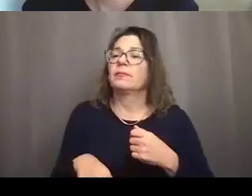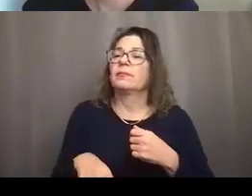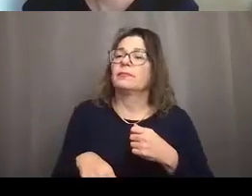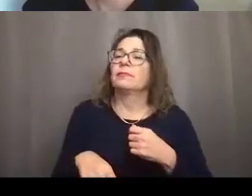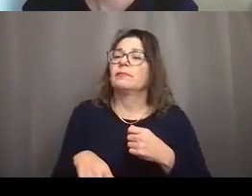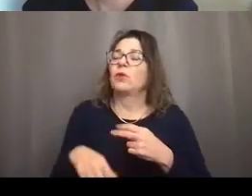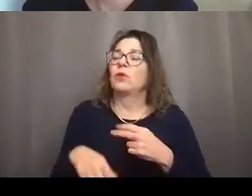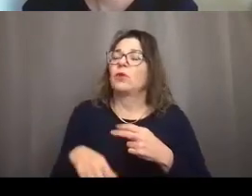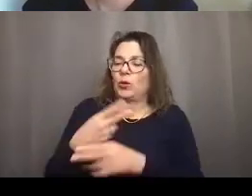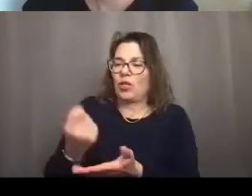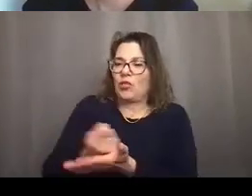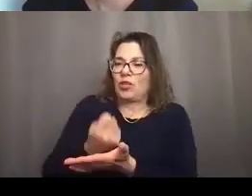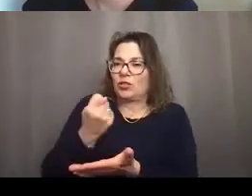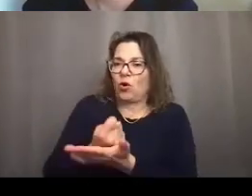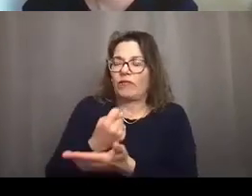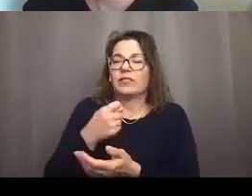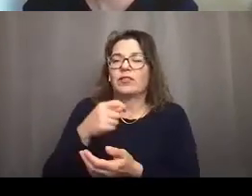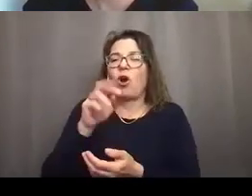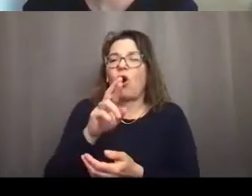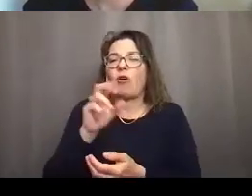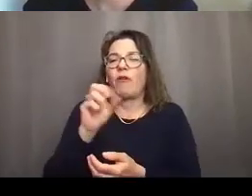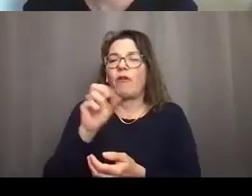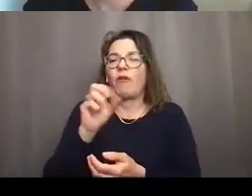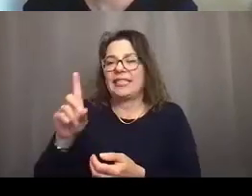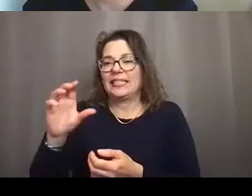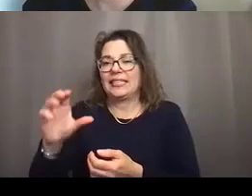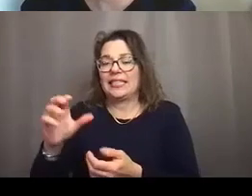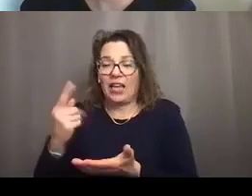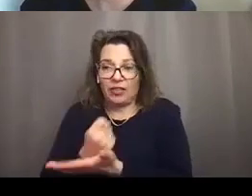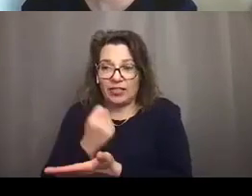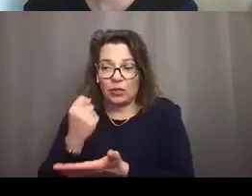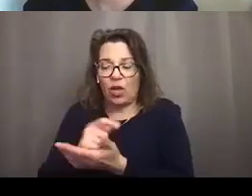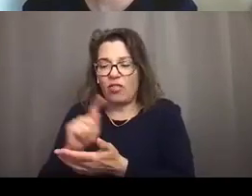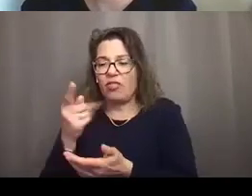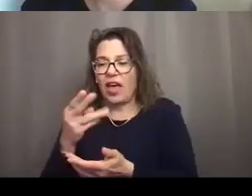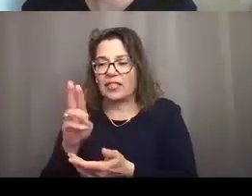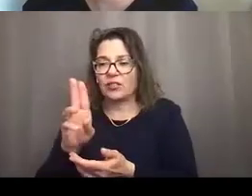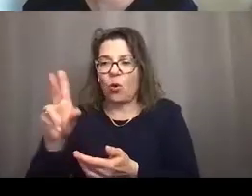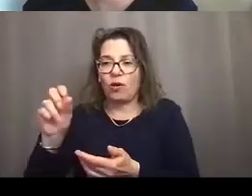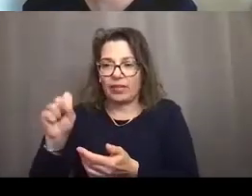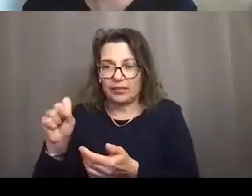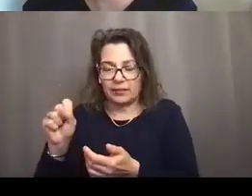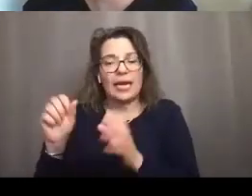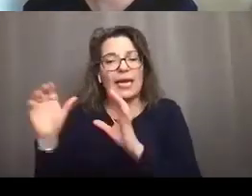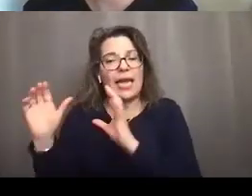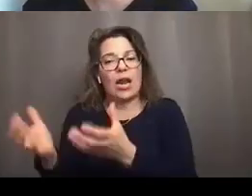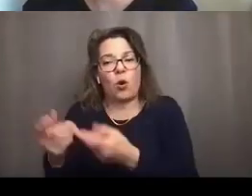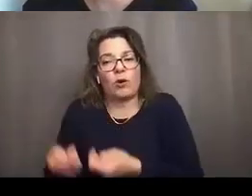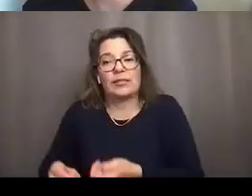We call it the RCDC Thesaurus, that categorical spending page I was talking about where NIH breaks down